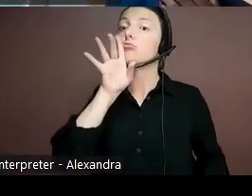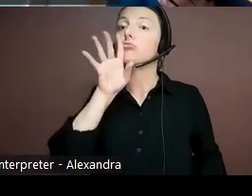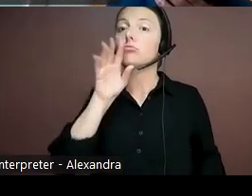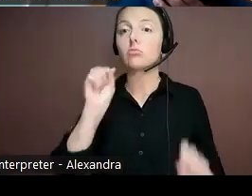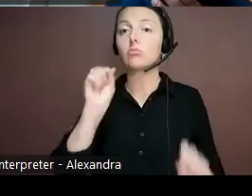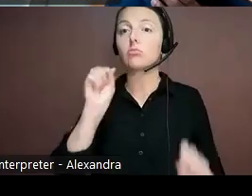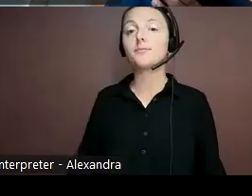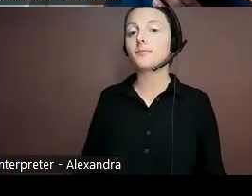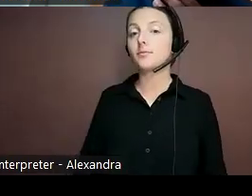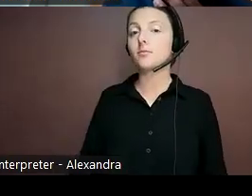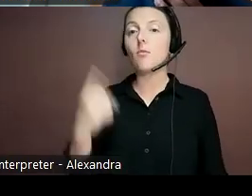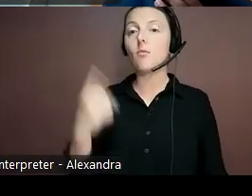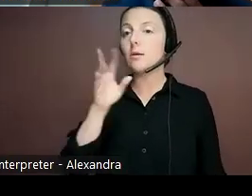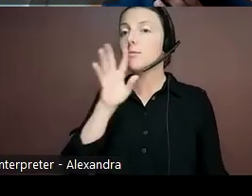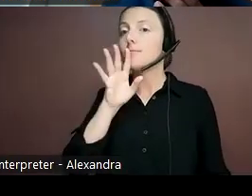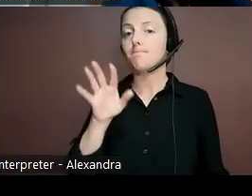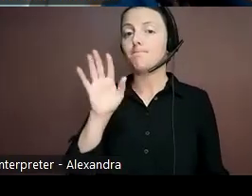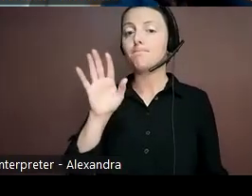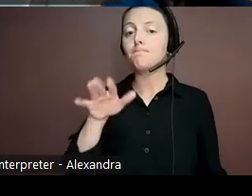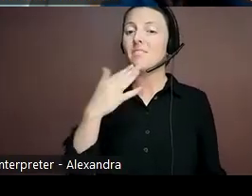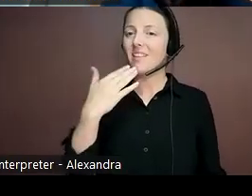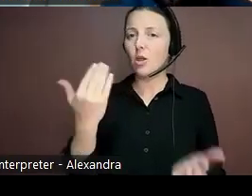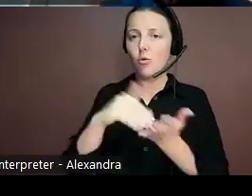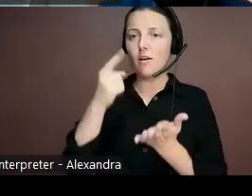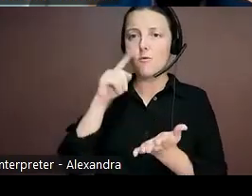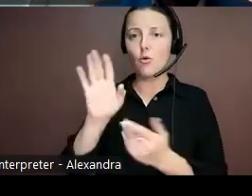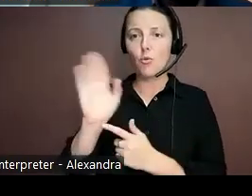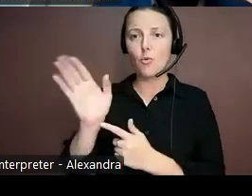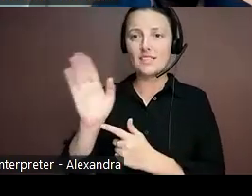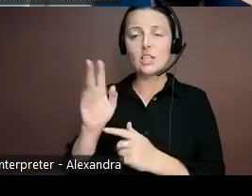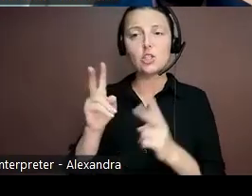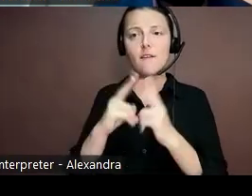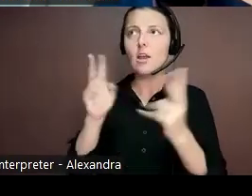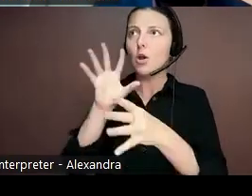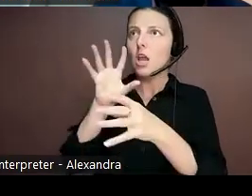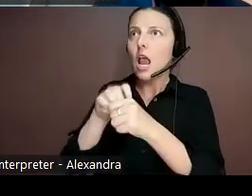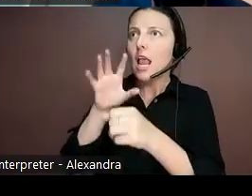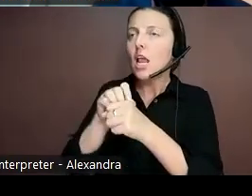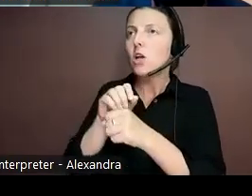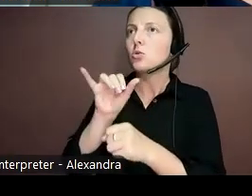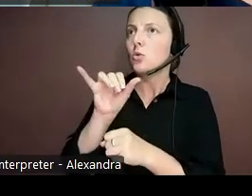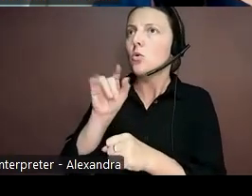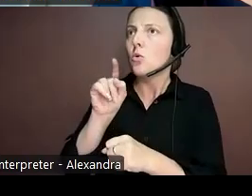that presentation. It was very engaging and you really gave us a a broad overview. My question